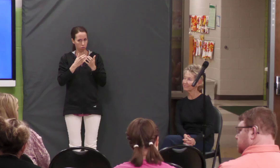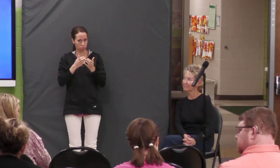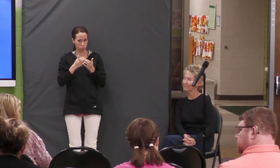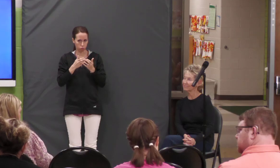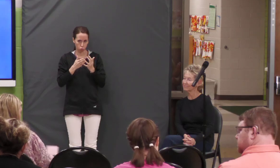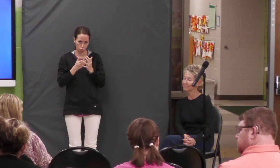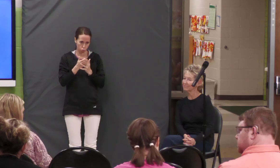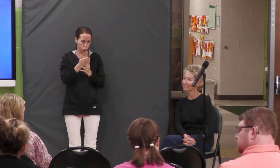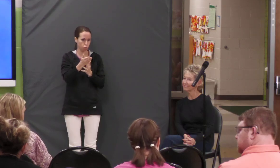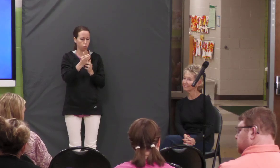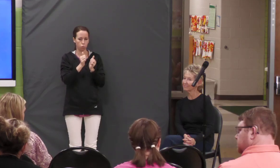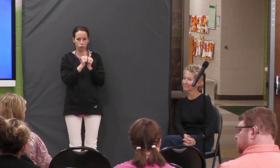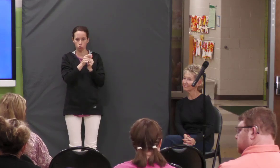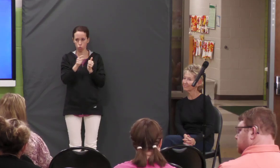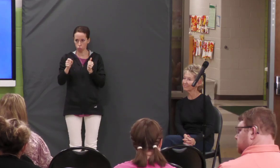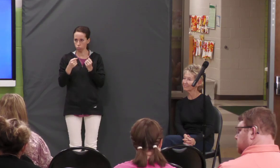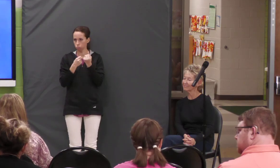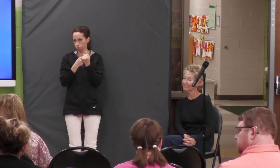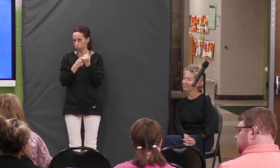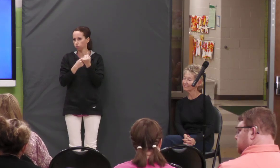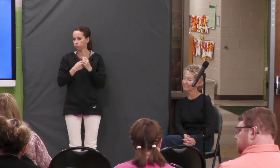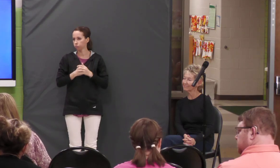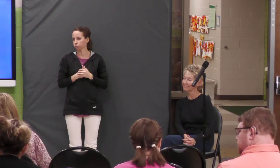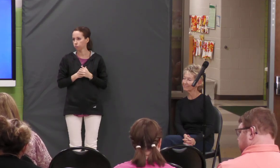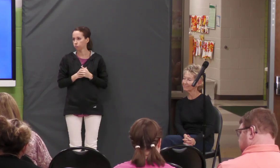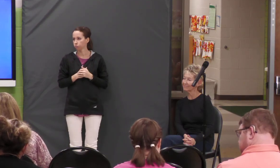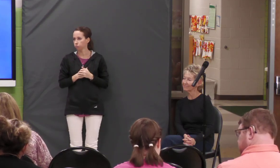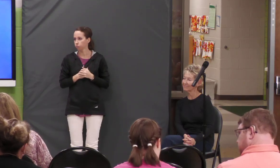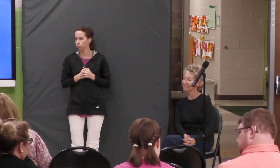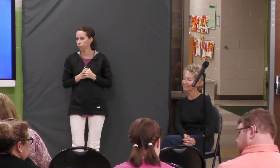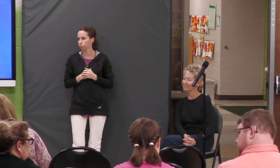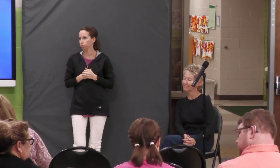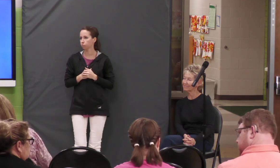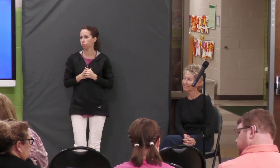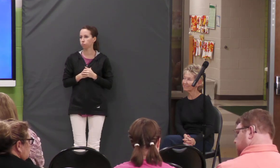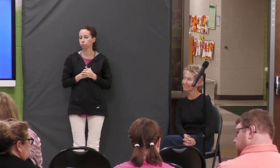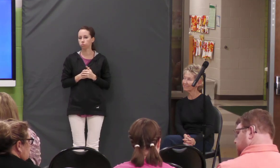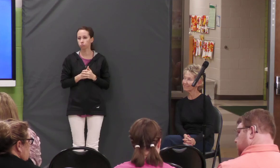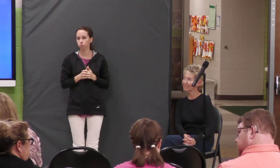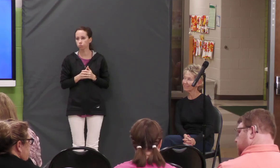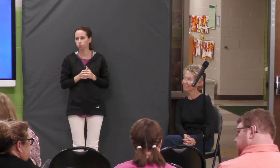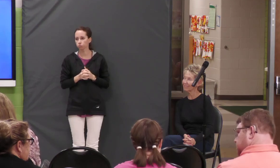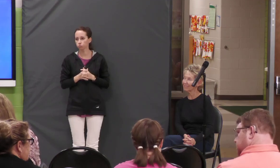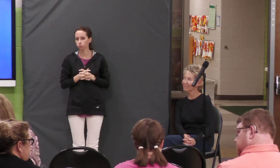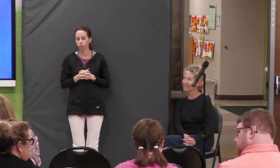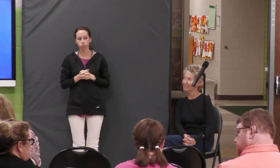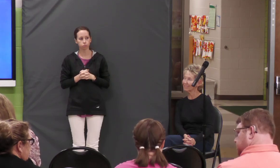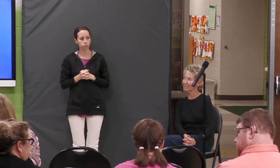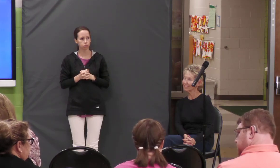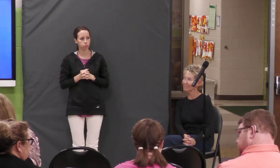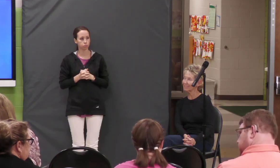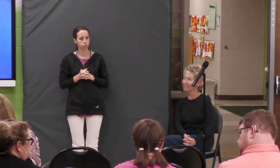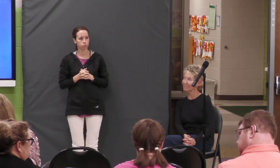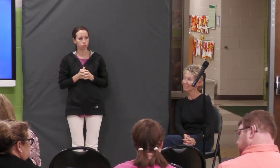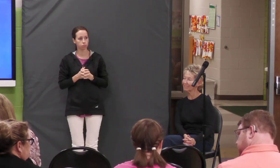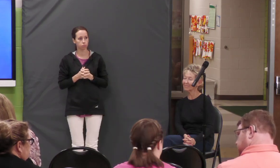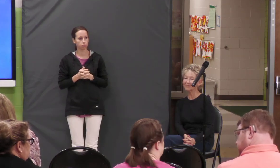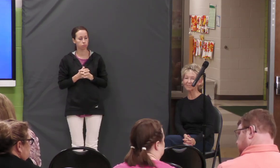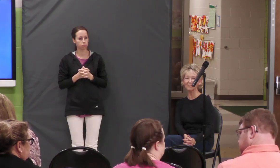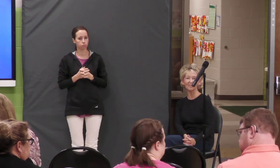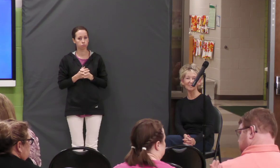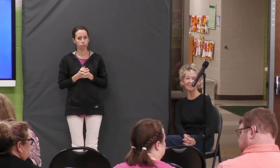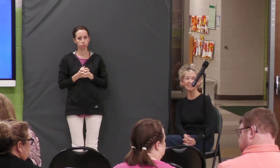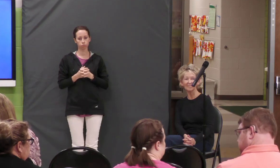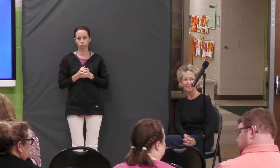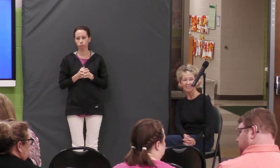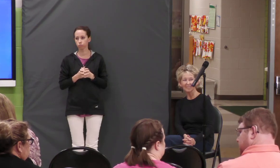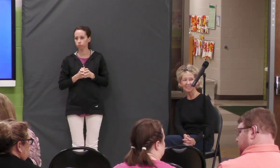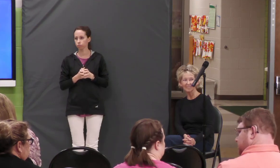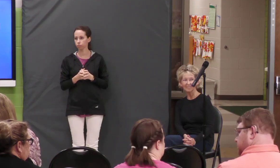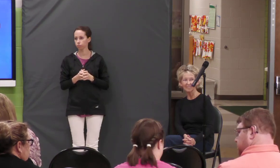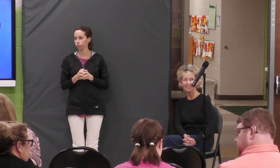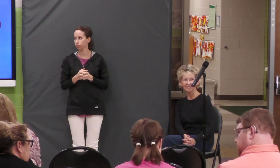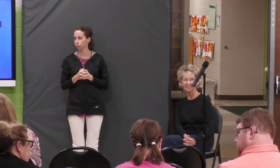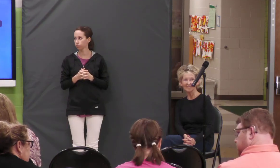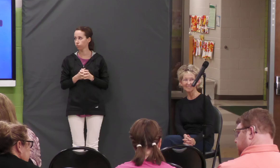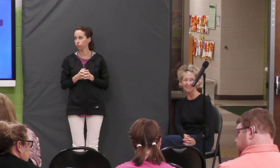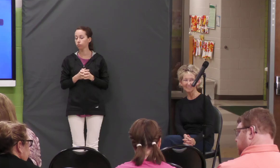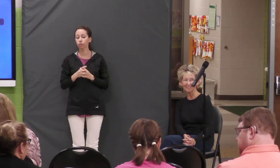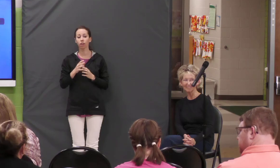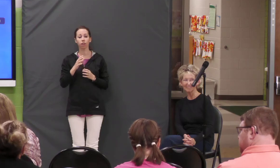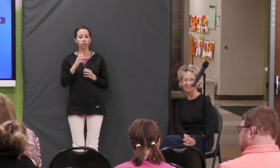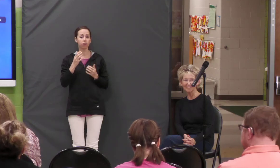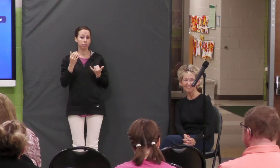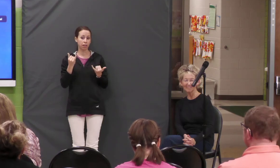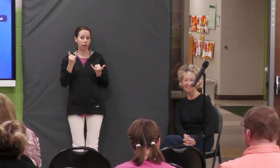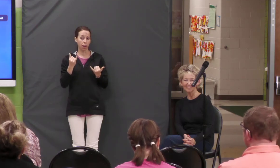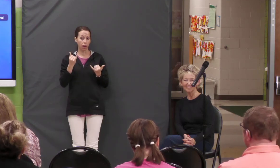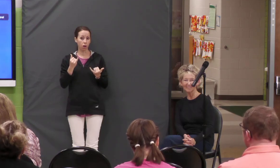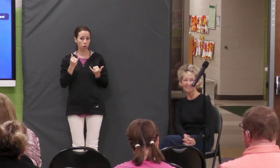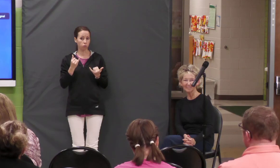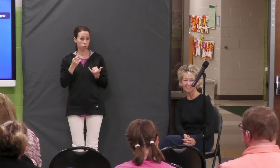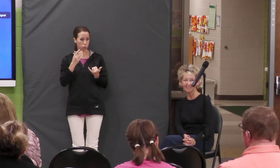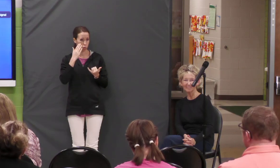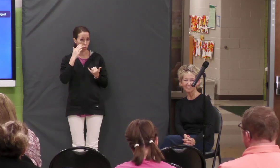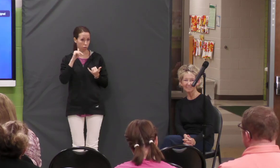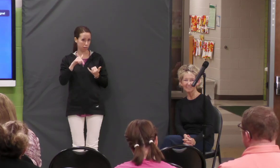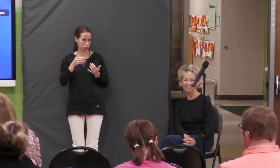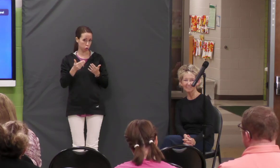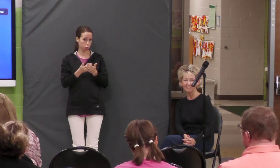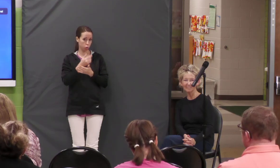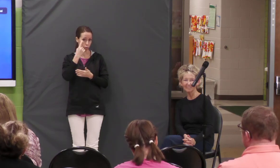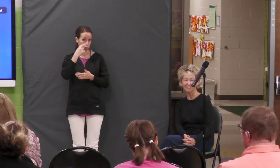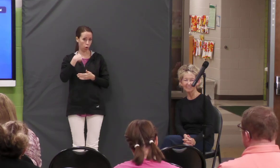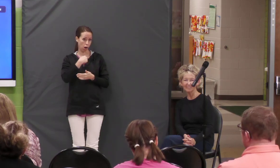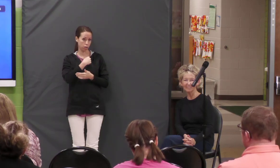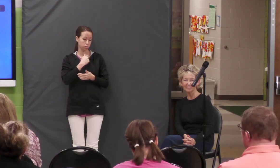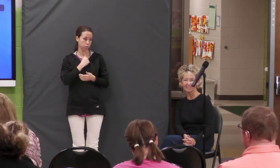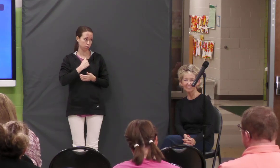process and it is a little bit of our element so again I apologize it takes us a little time to